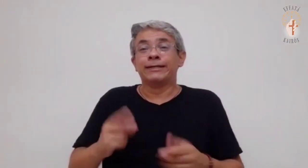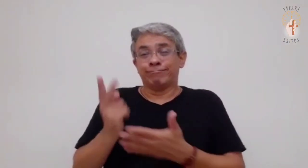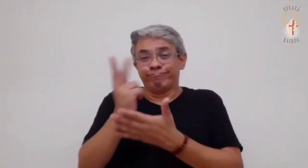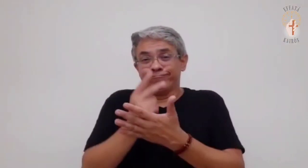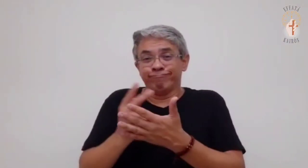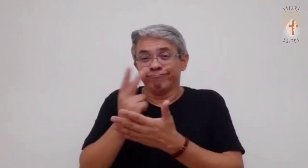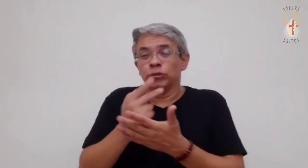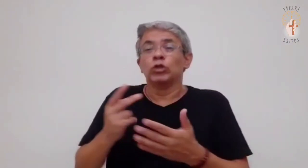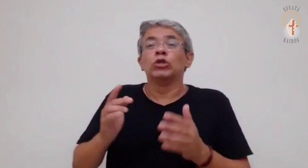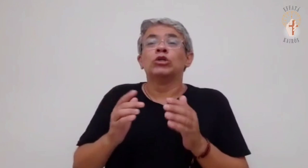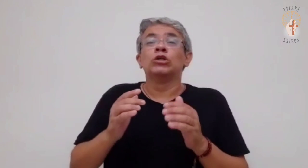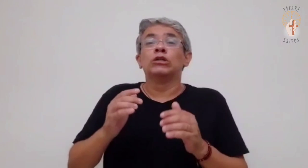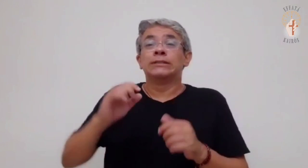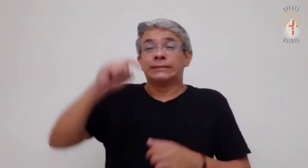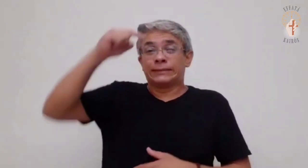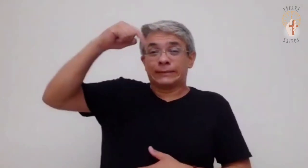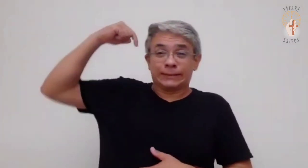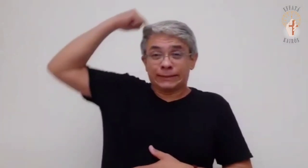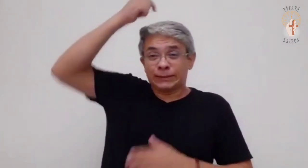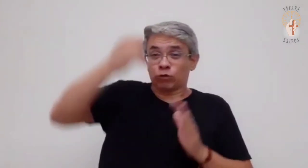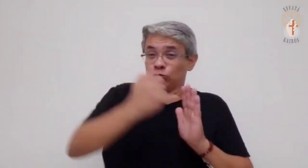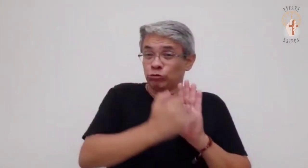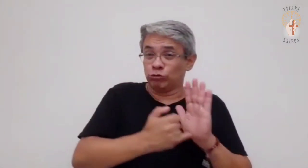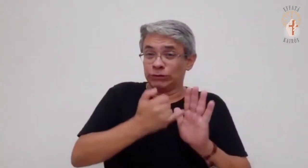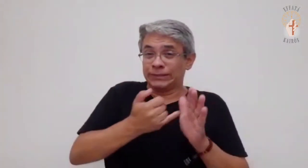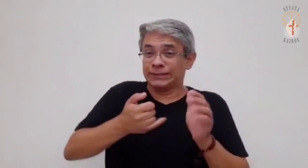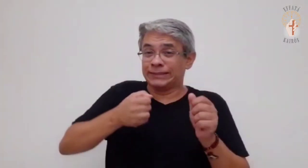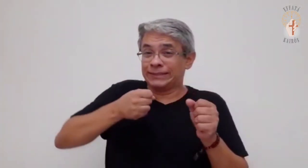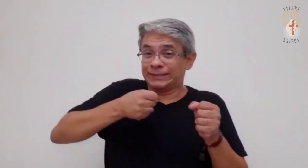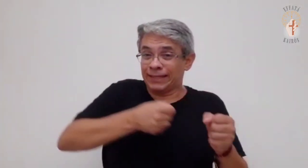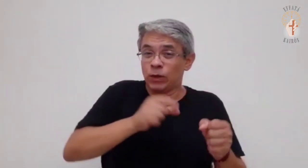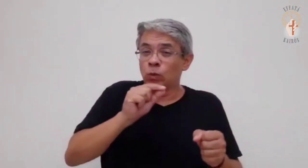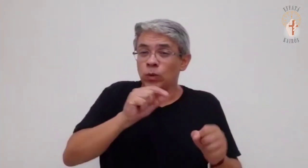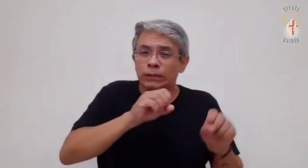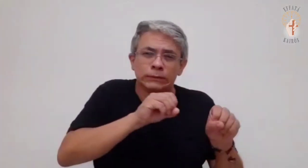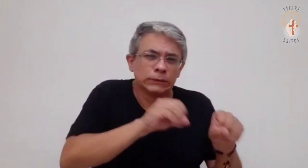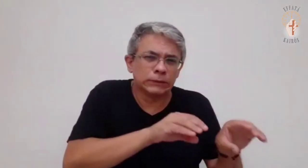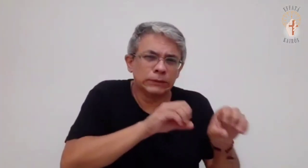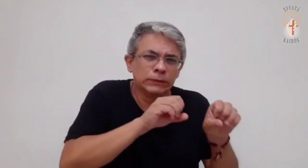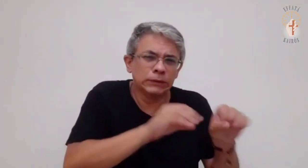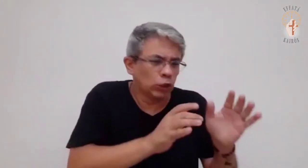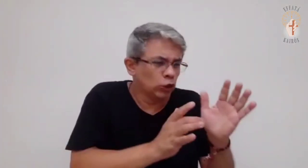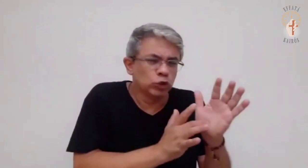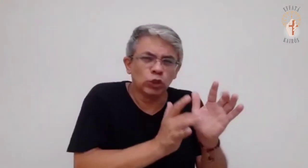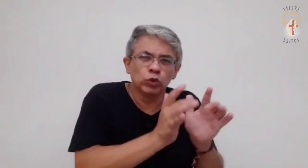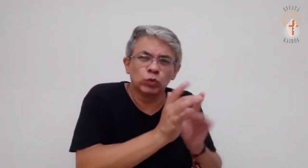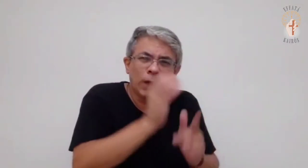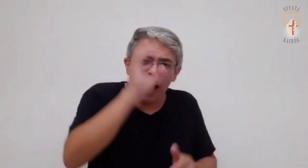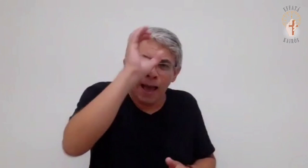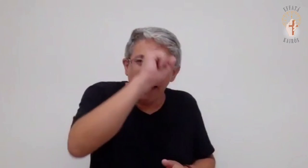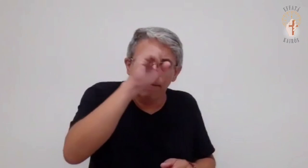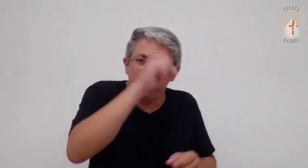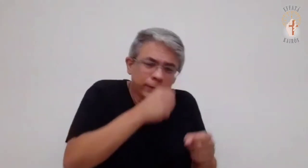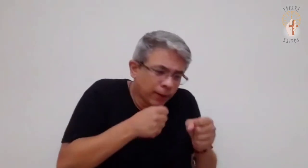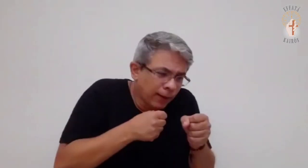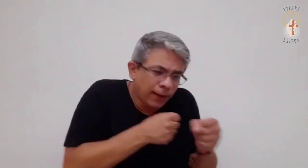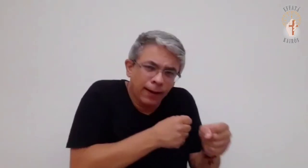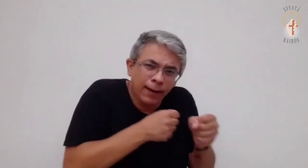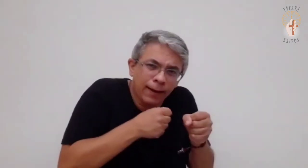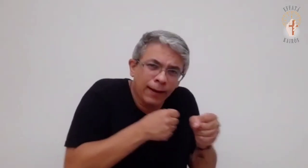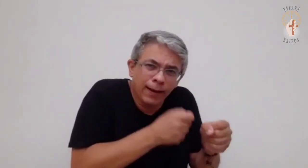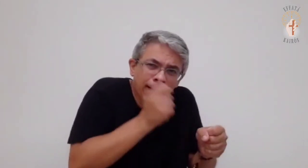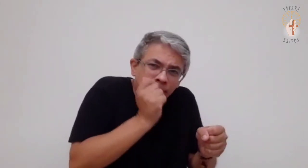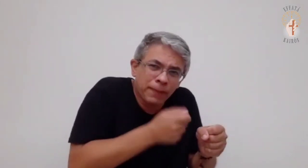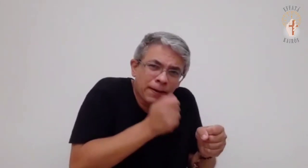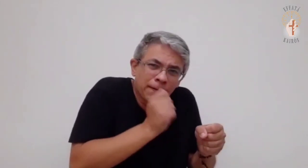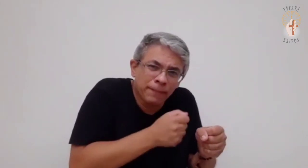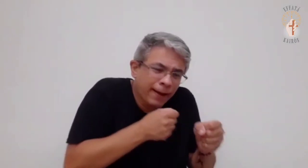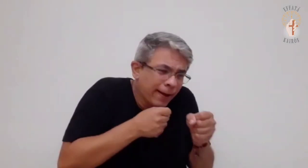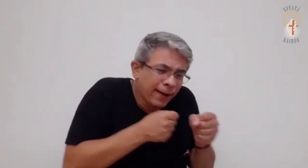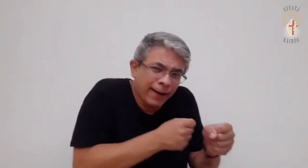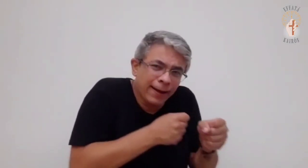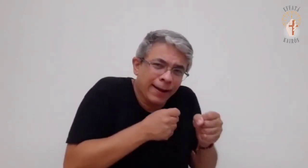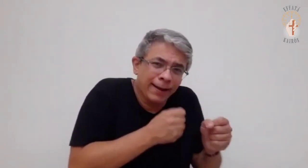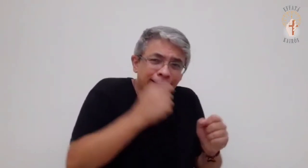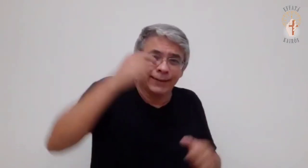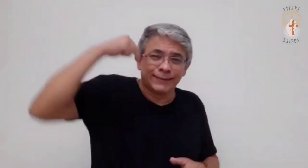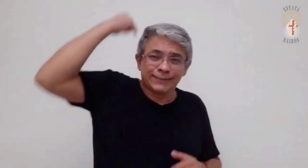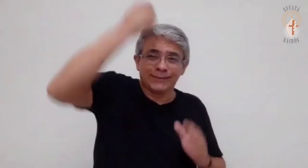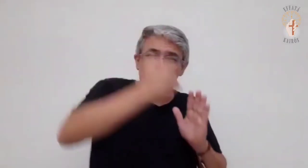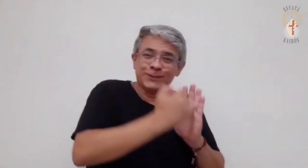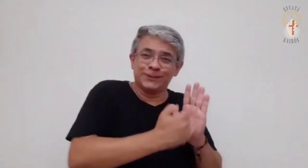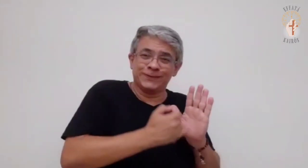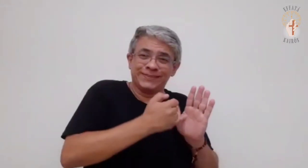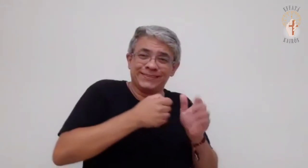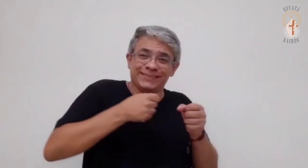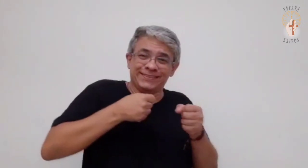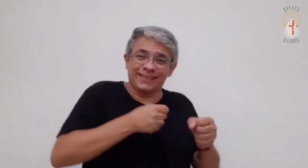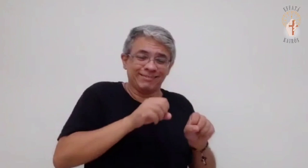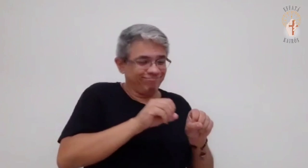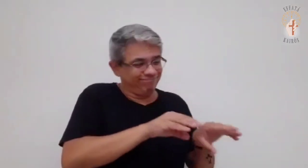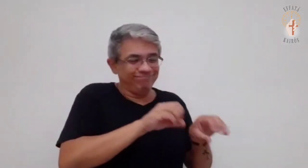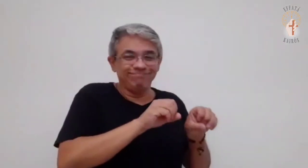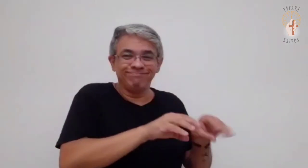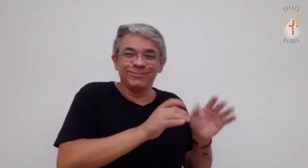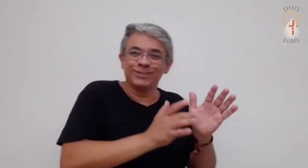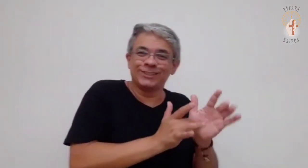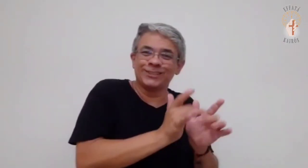or teaching Him the profession of carpenter.